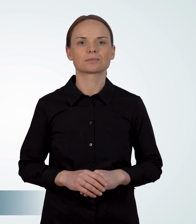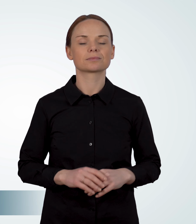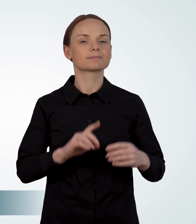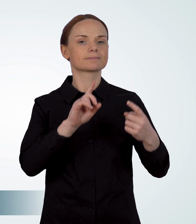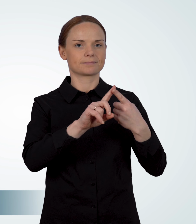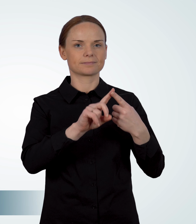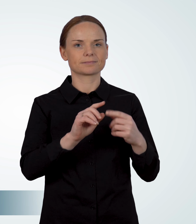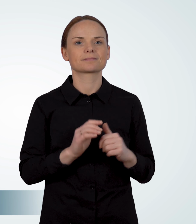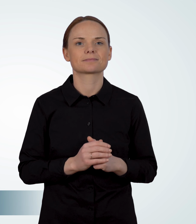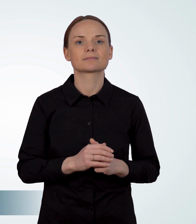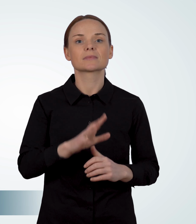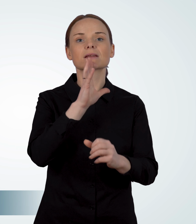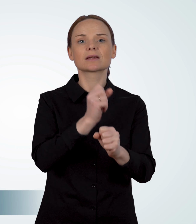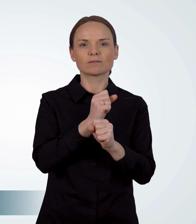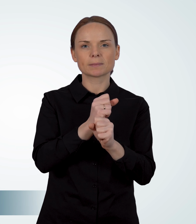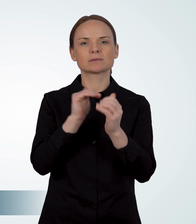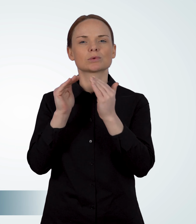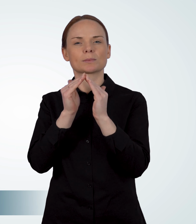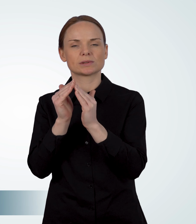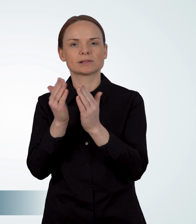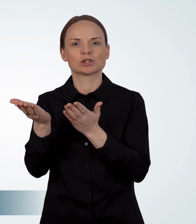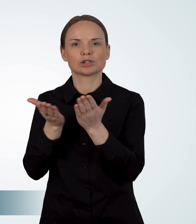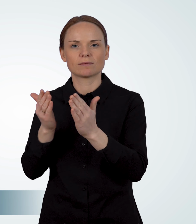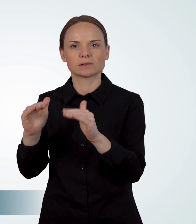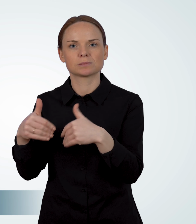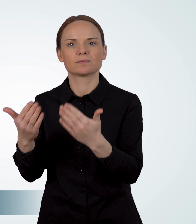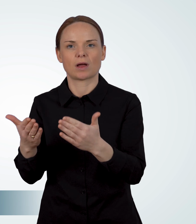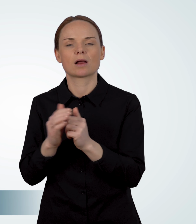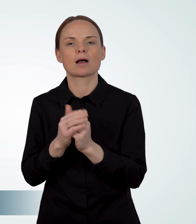1. How can governments and community service providers